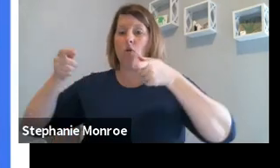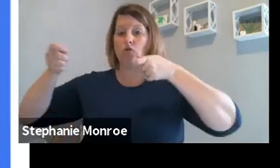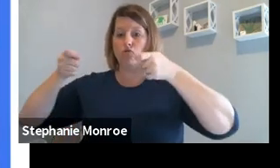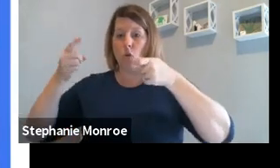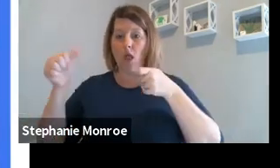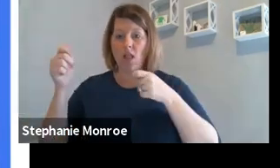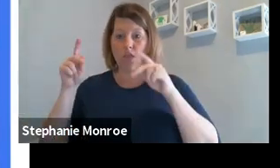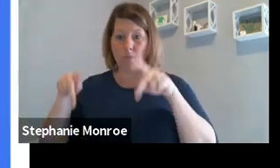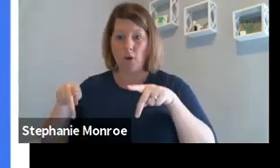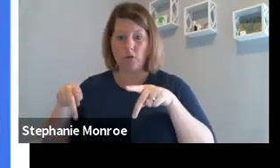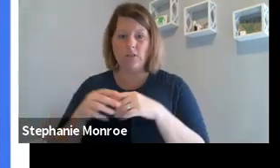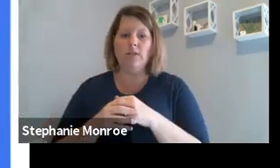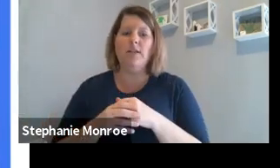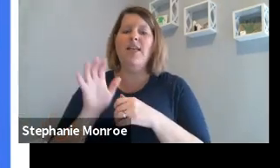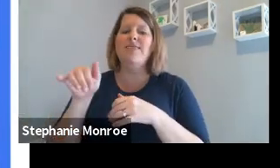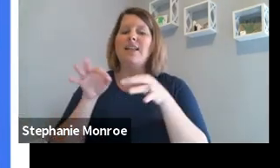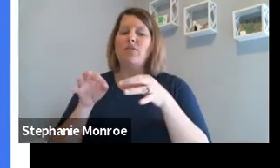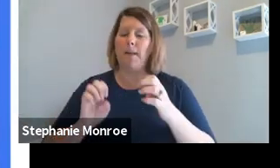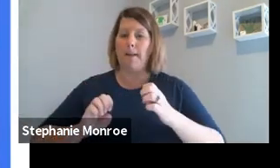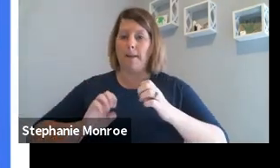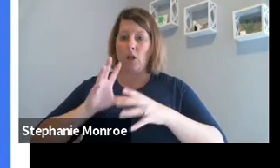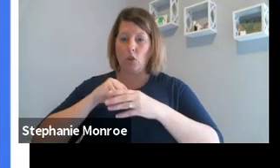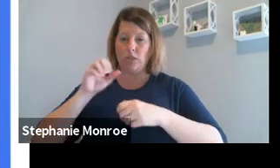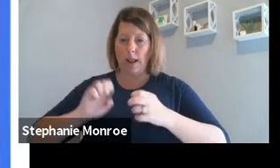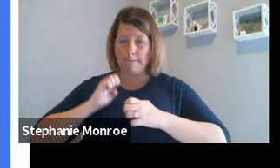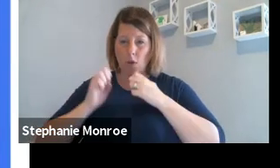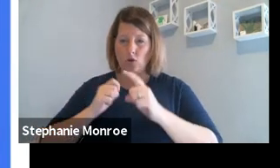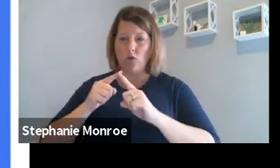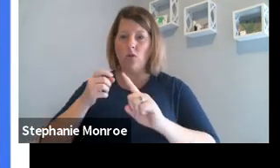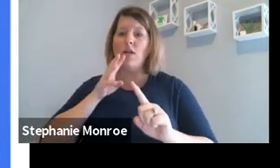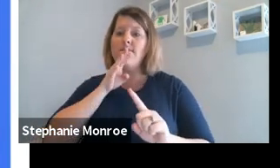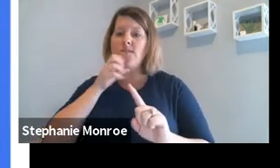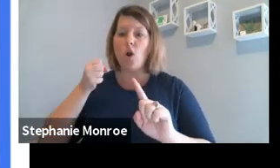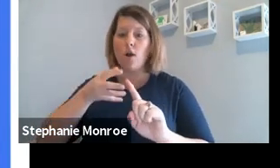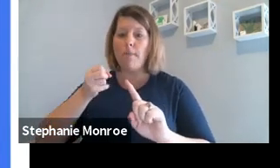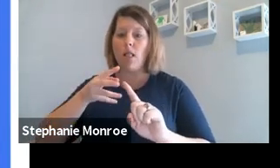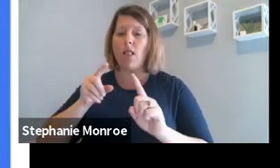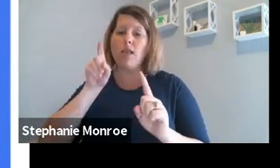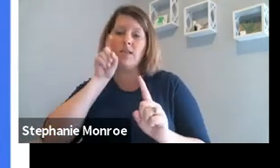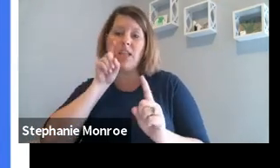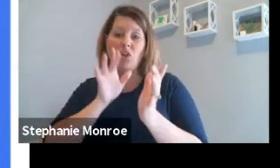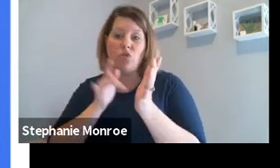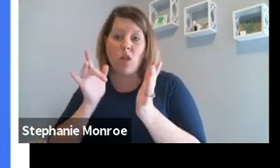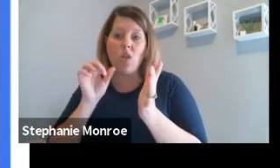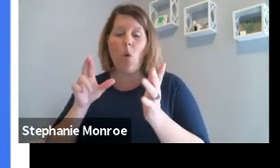This definition includes emotional, verbal, sexual or physical abuse that diminishes an individual's